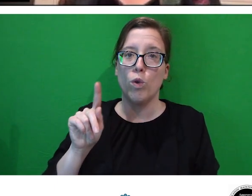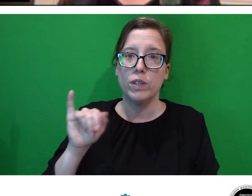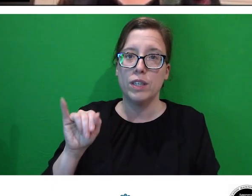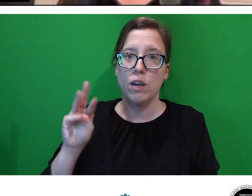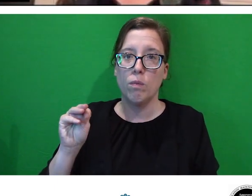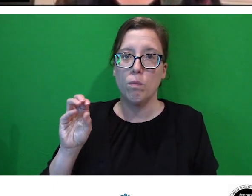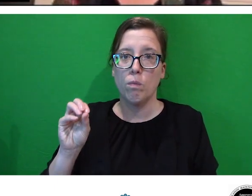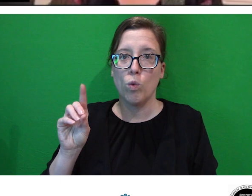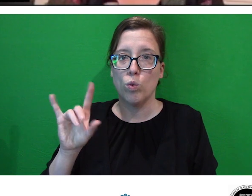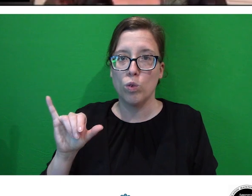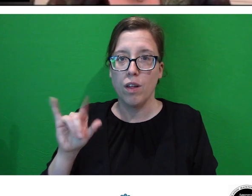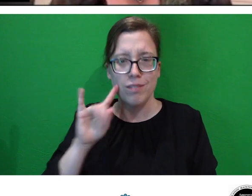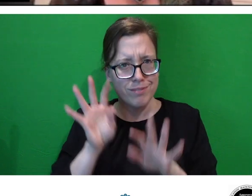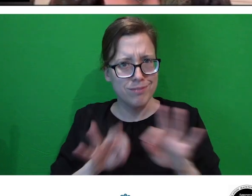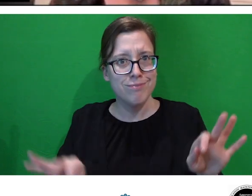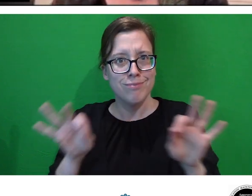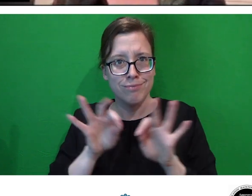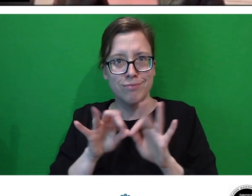Again, multiple modes,